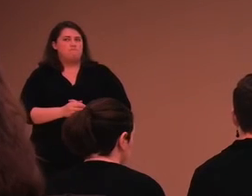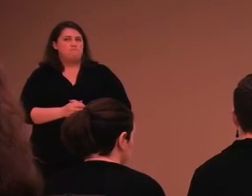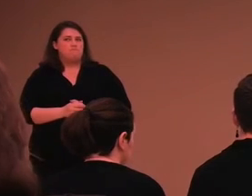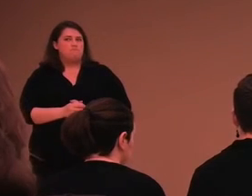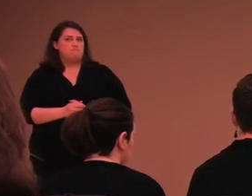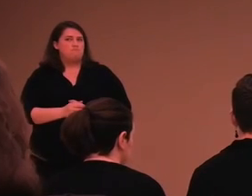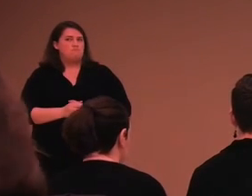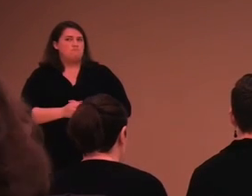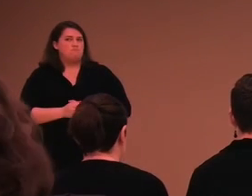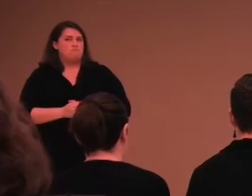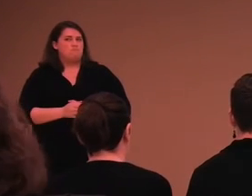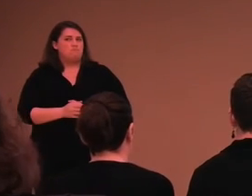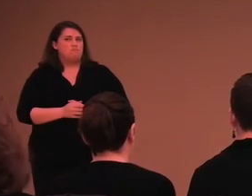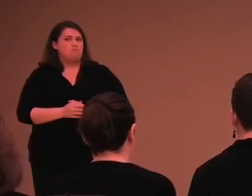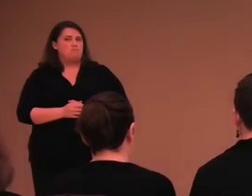Go ahead